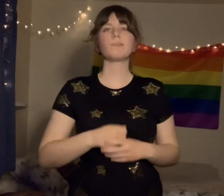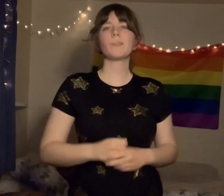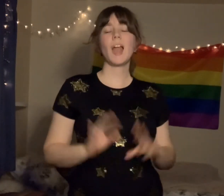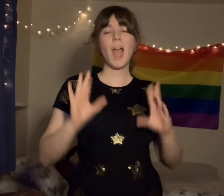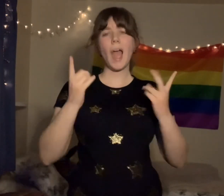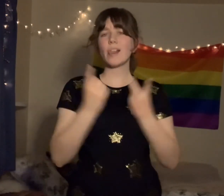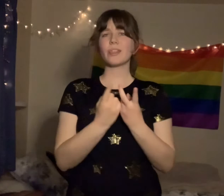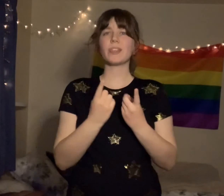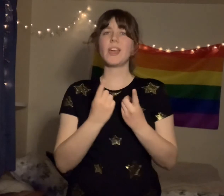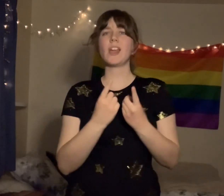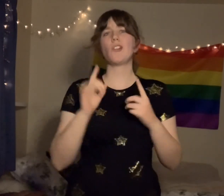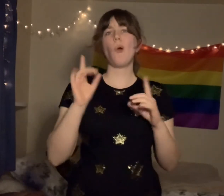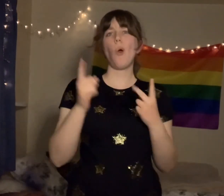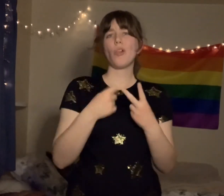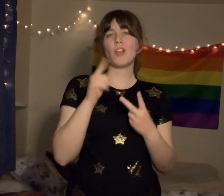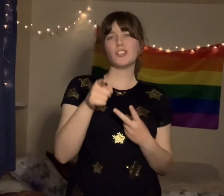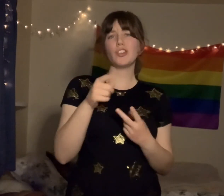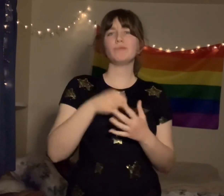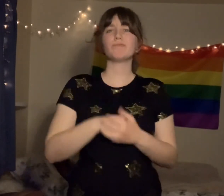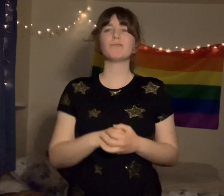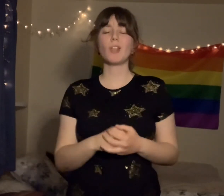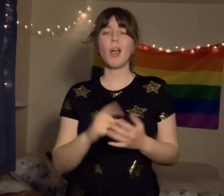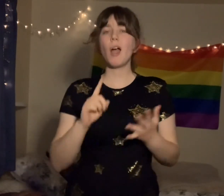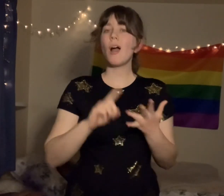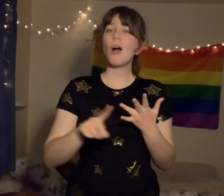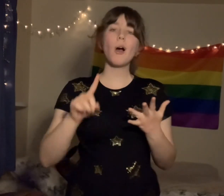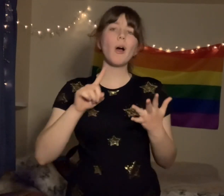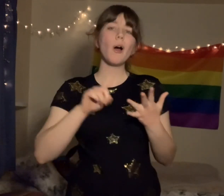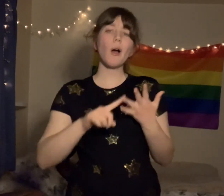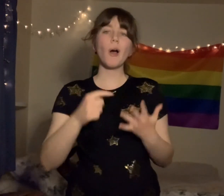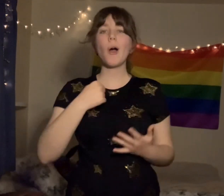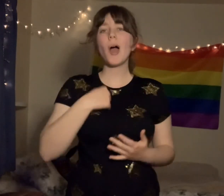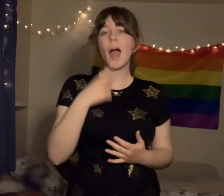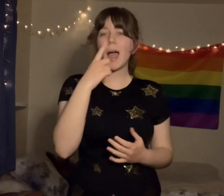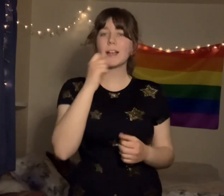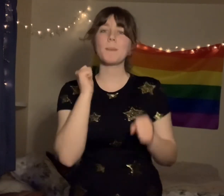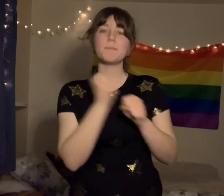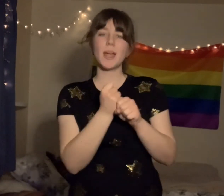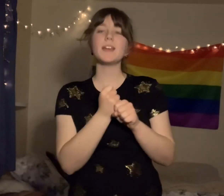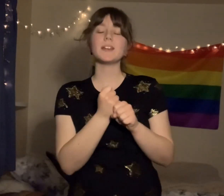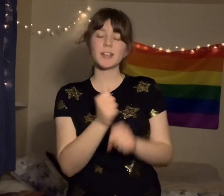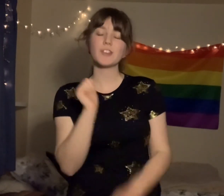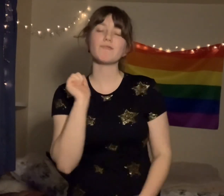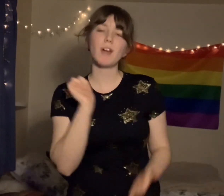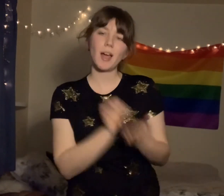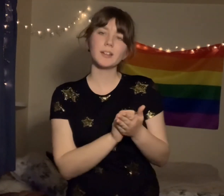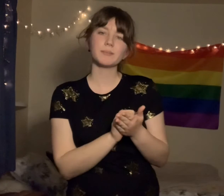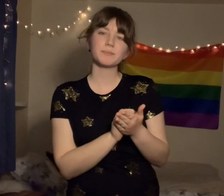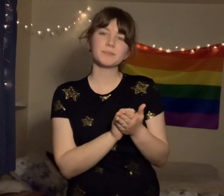Anything other than you Oh oh I can make it right